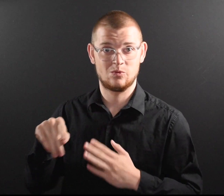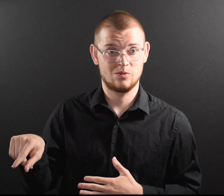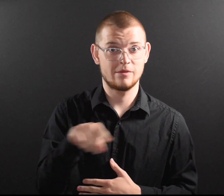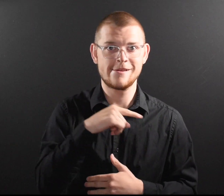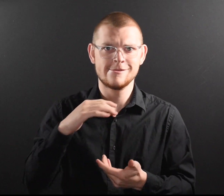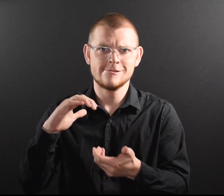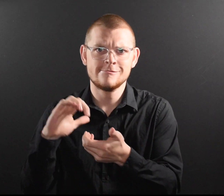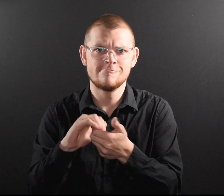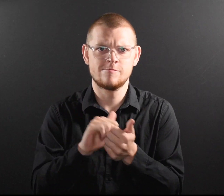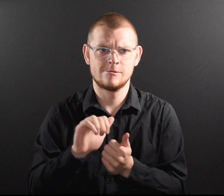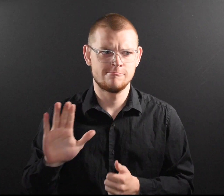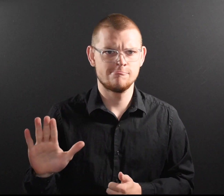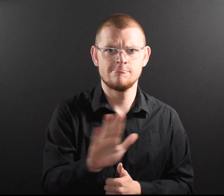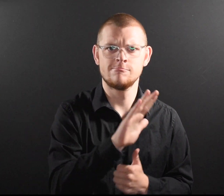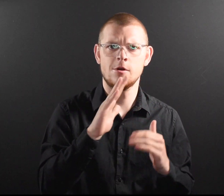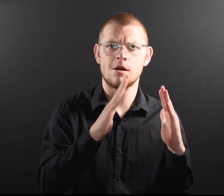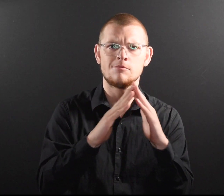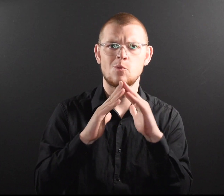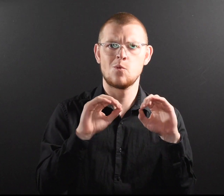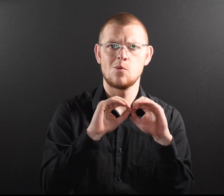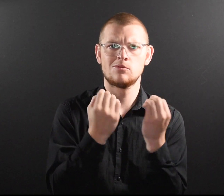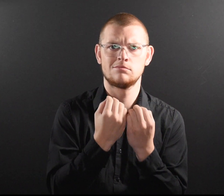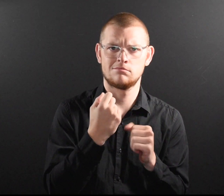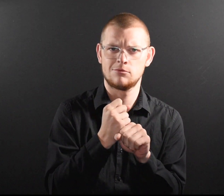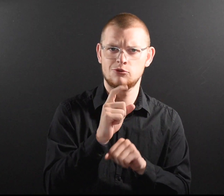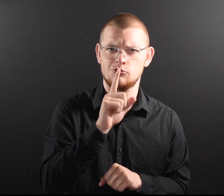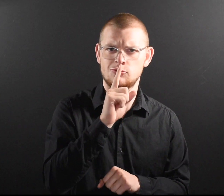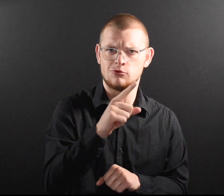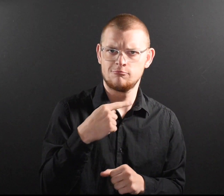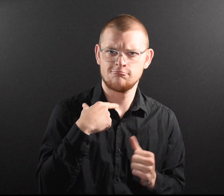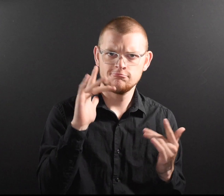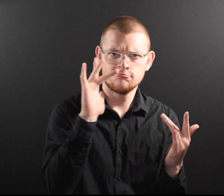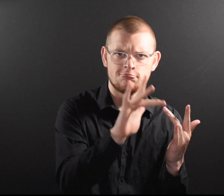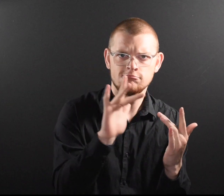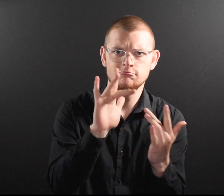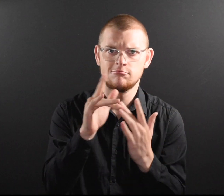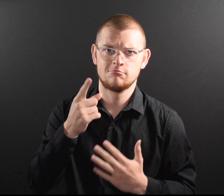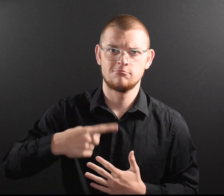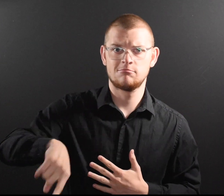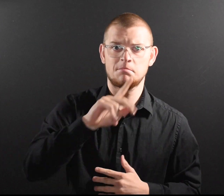partnerships with community organizations help us make sure we are reaching people